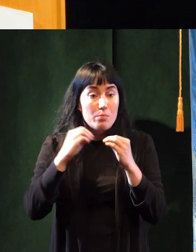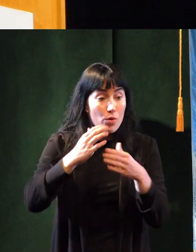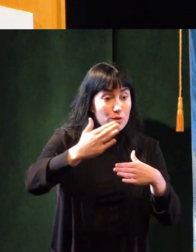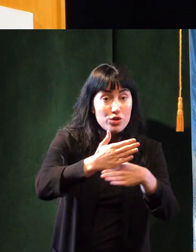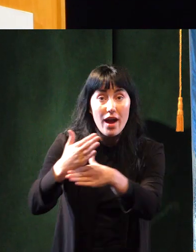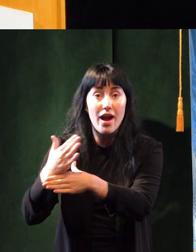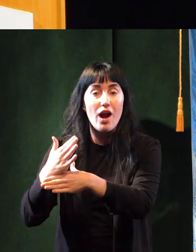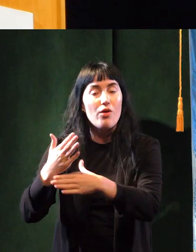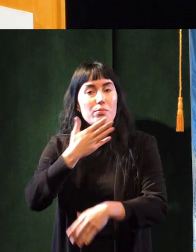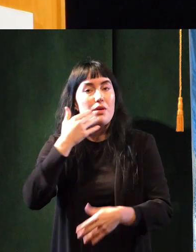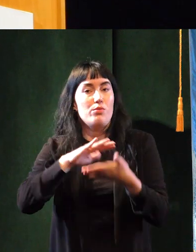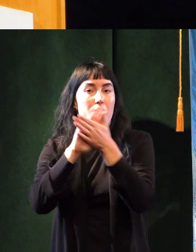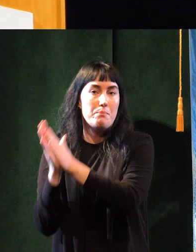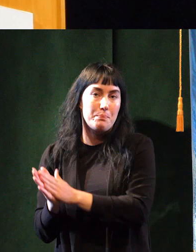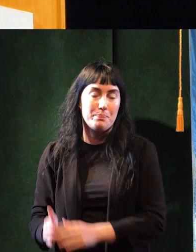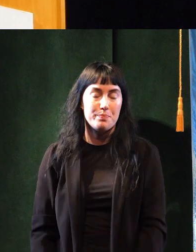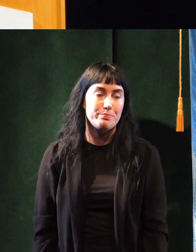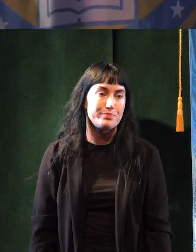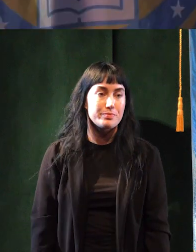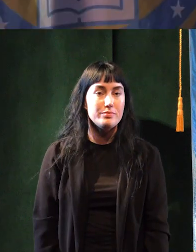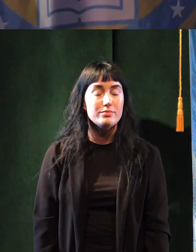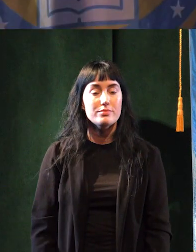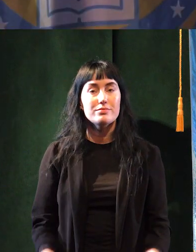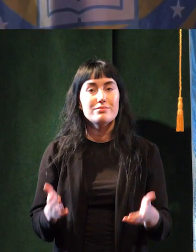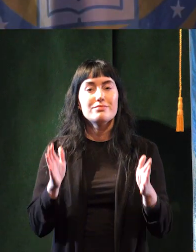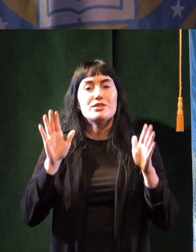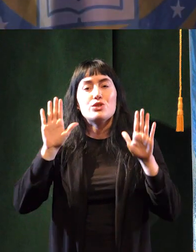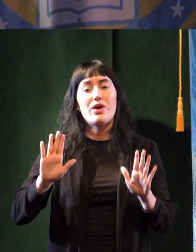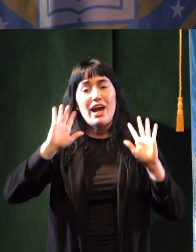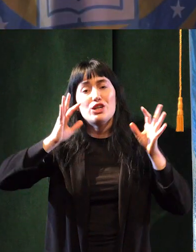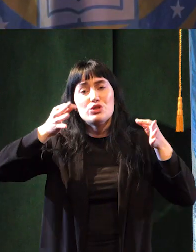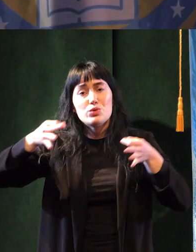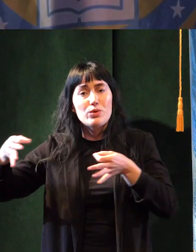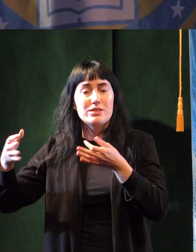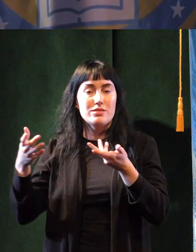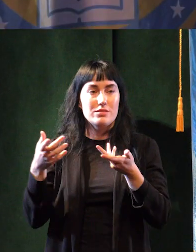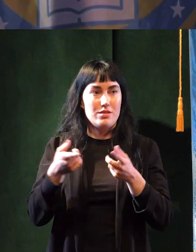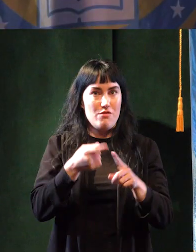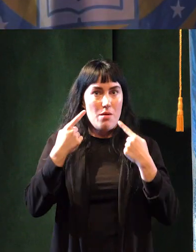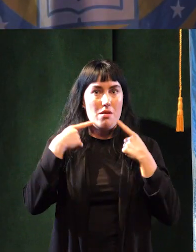share the better you will be at it great choices may result in accomplishments